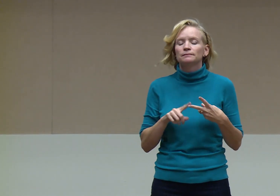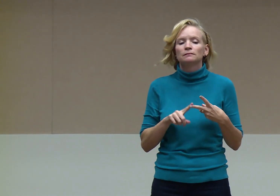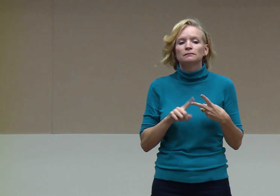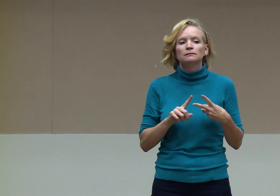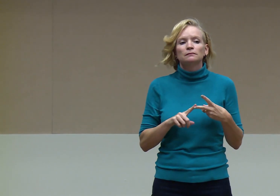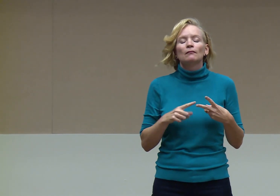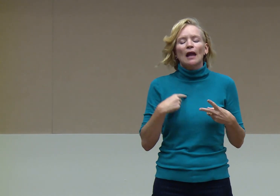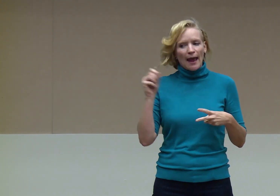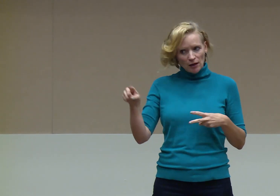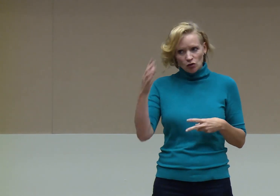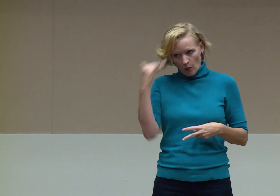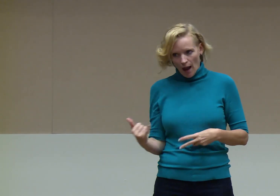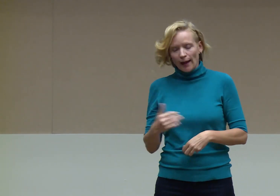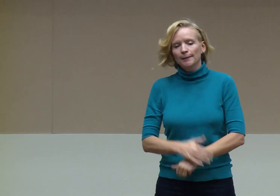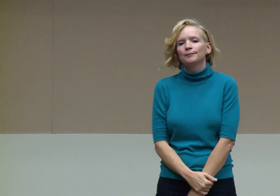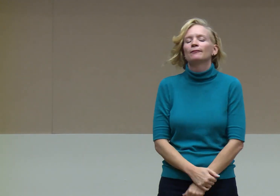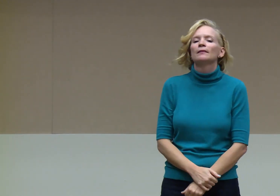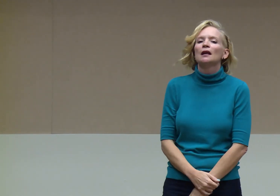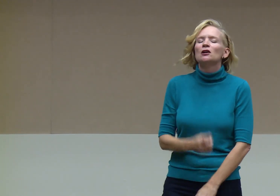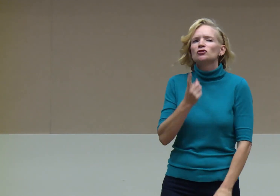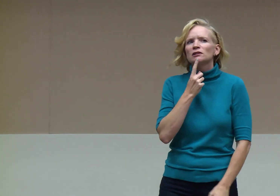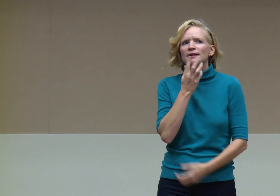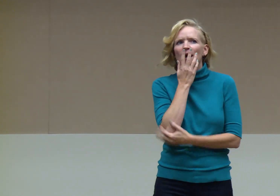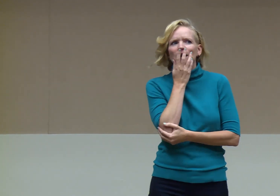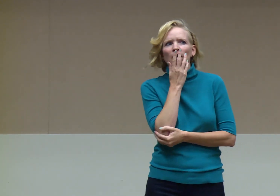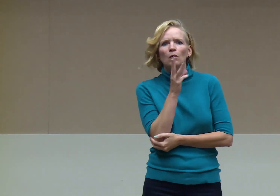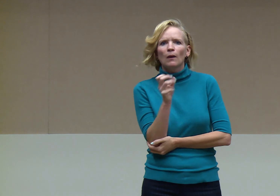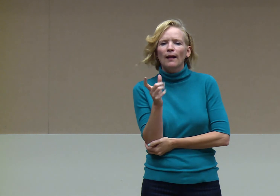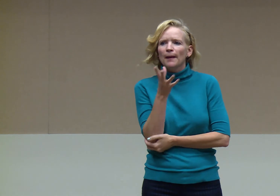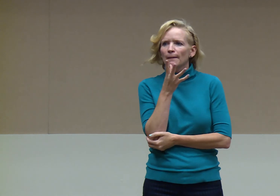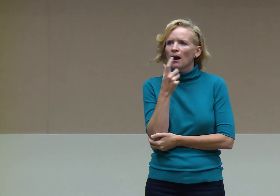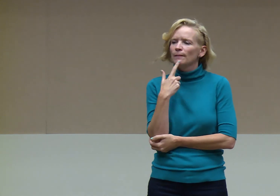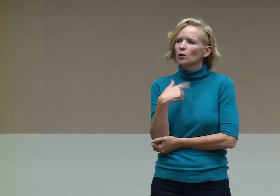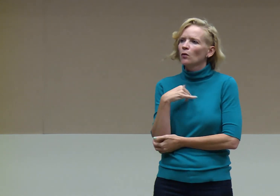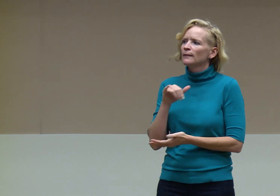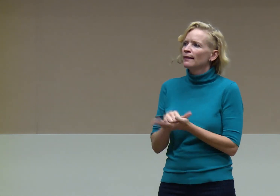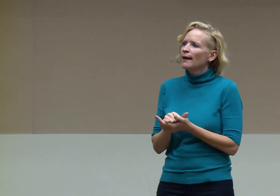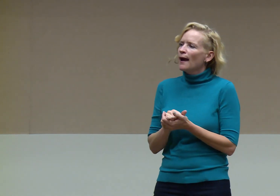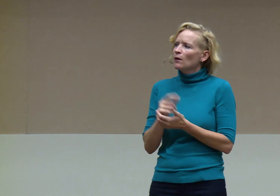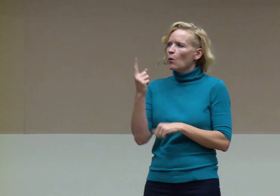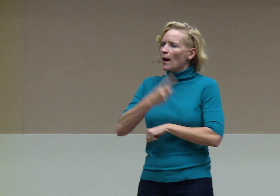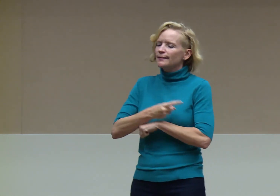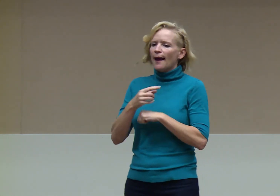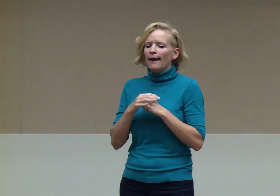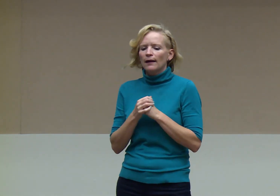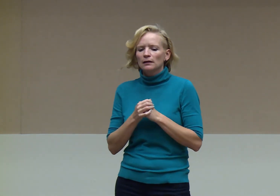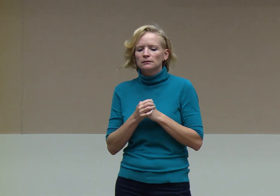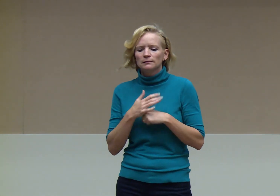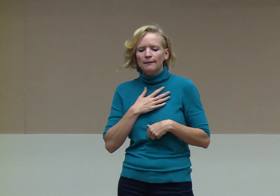very smart woman, and I asked her why. And she said, "My grandmother told me that"--